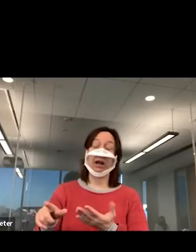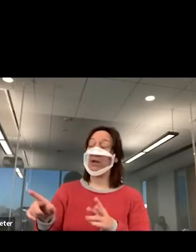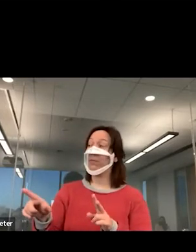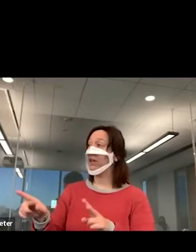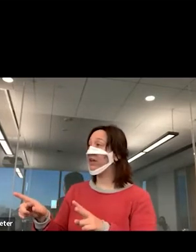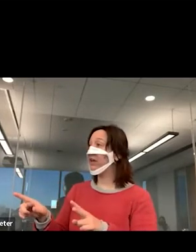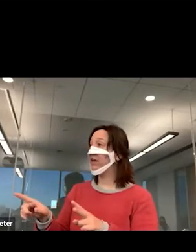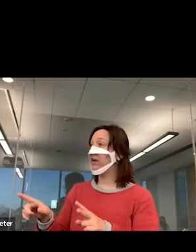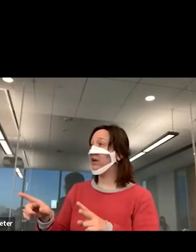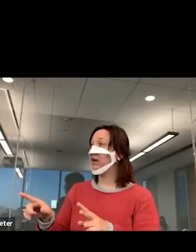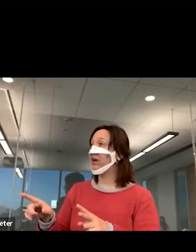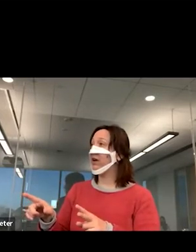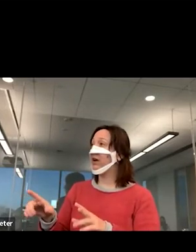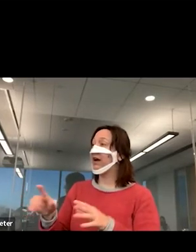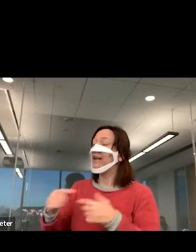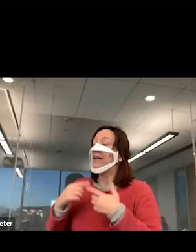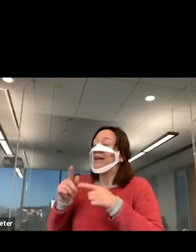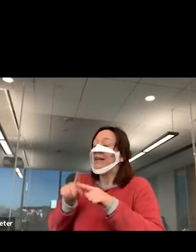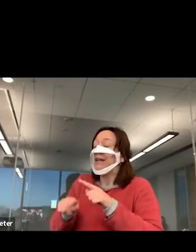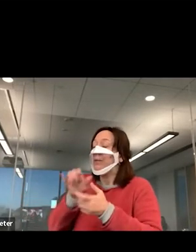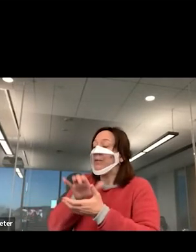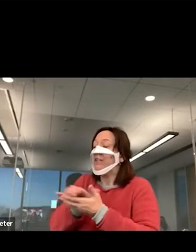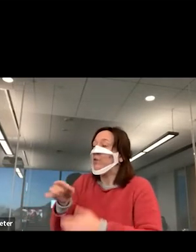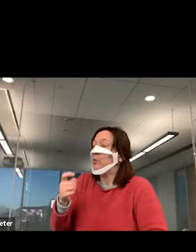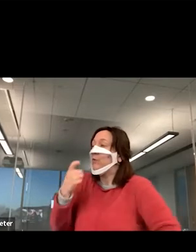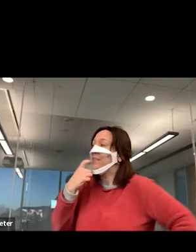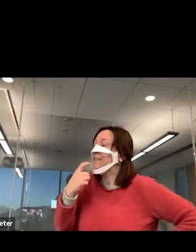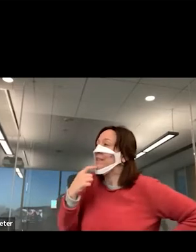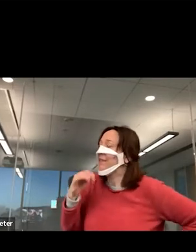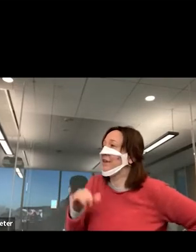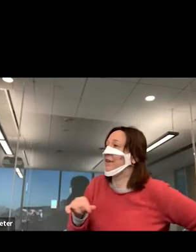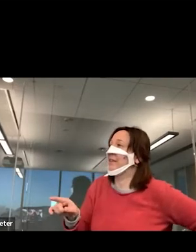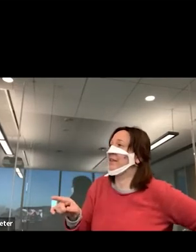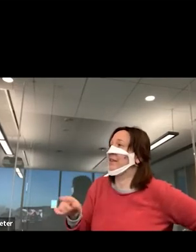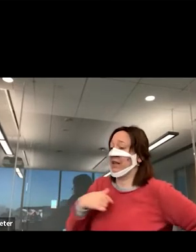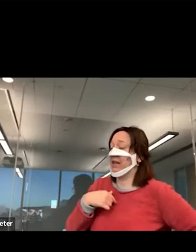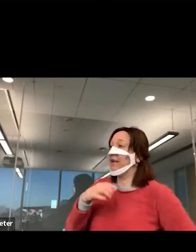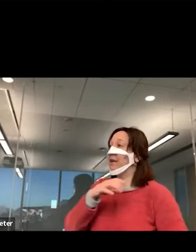this to me i cannot believe you are sitting in a commissioner's office at the eoc you're